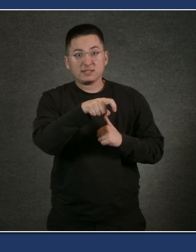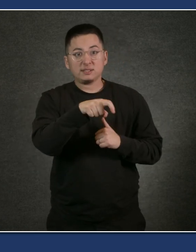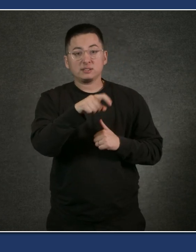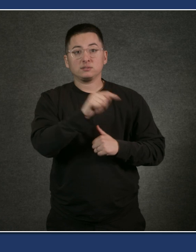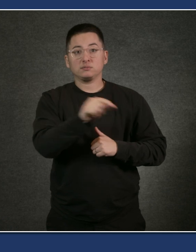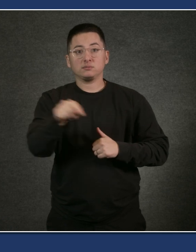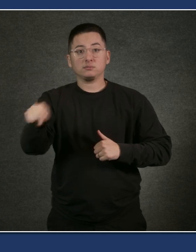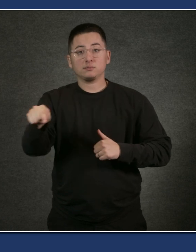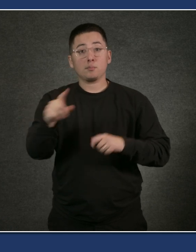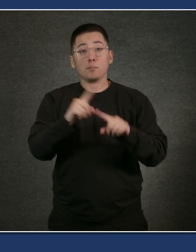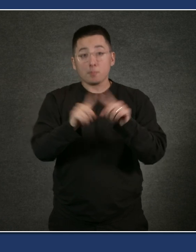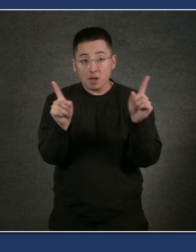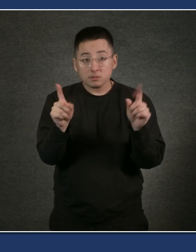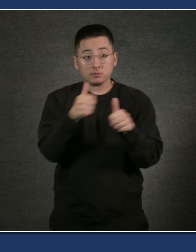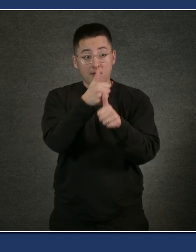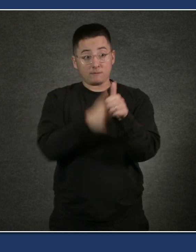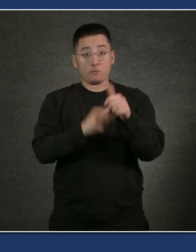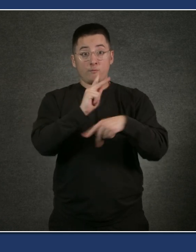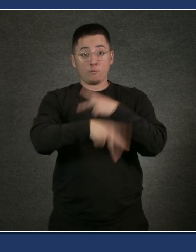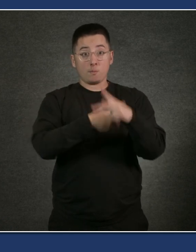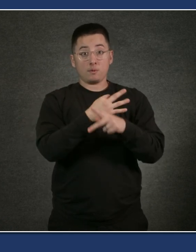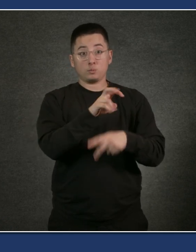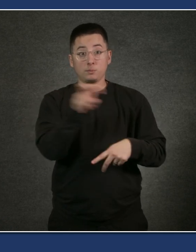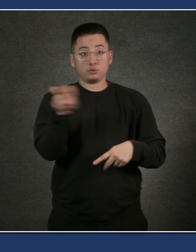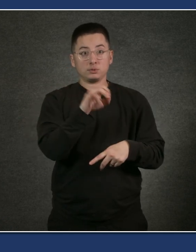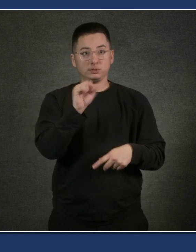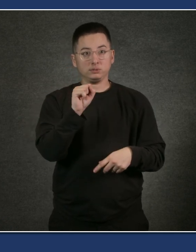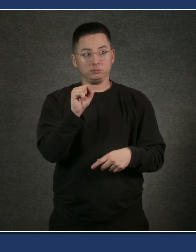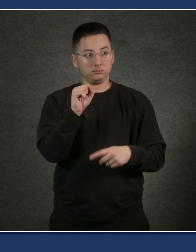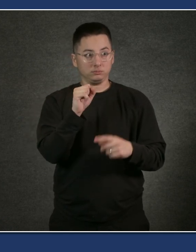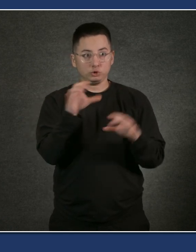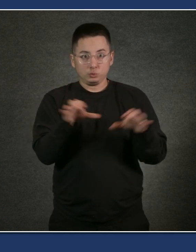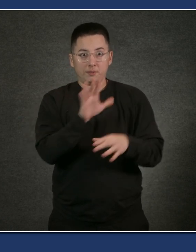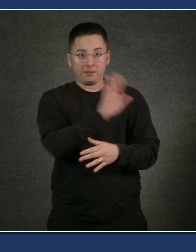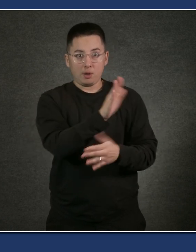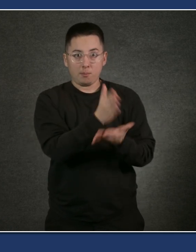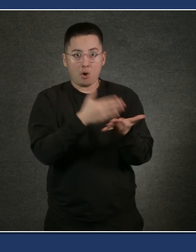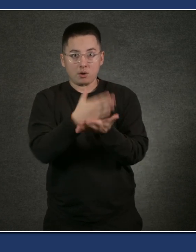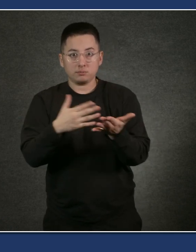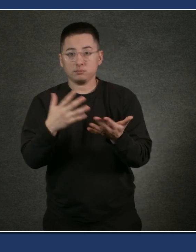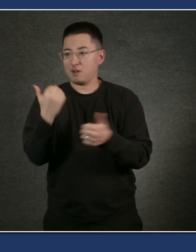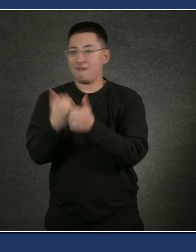every form of transportation is there to do its part, everyone benefits.